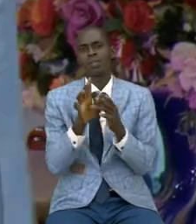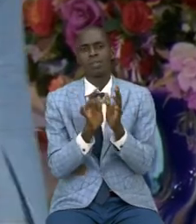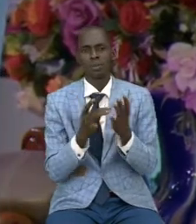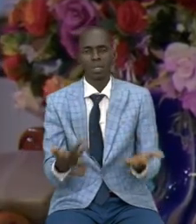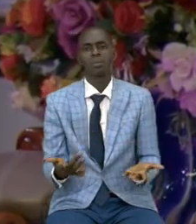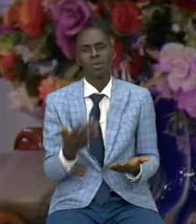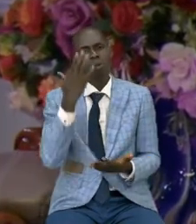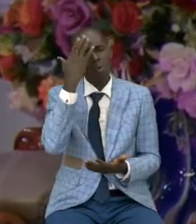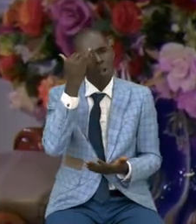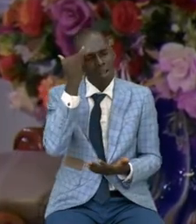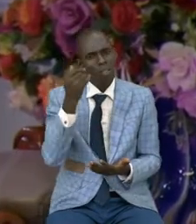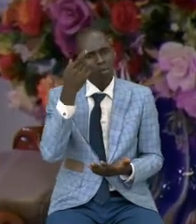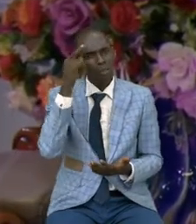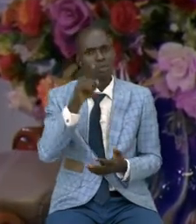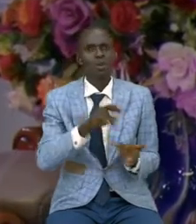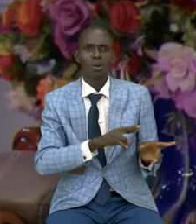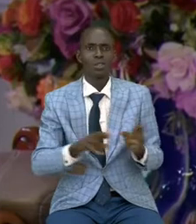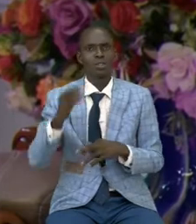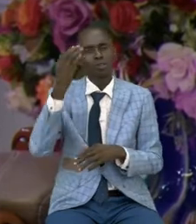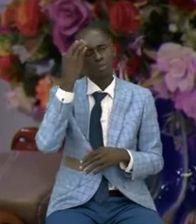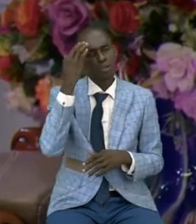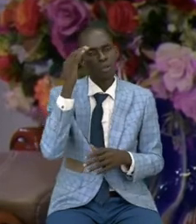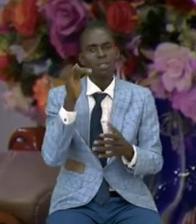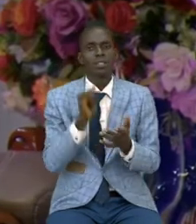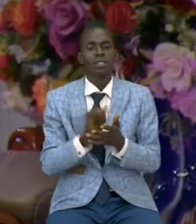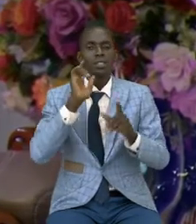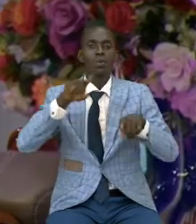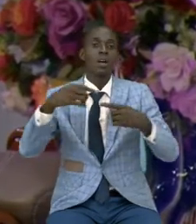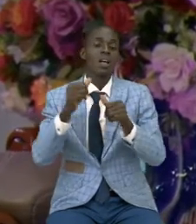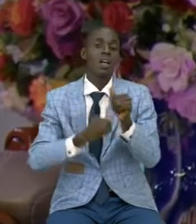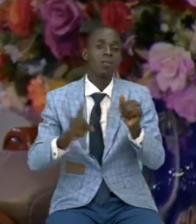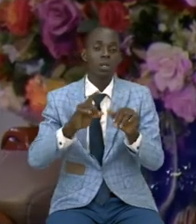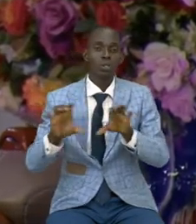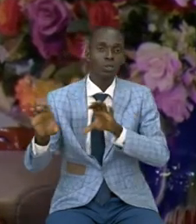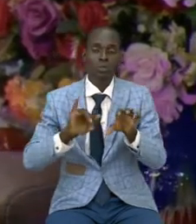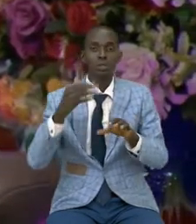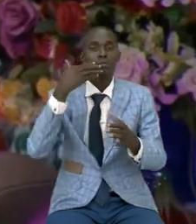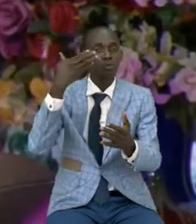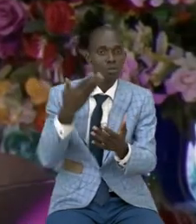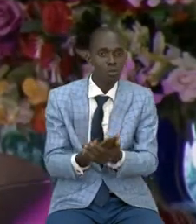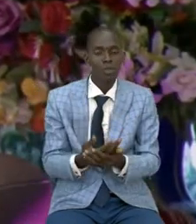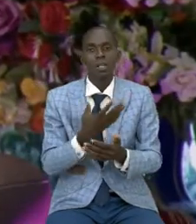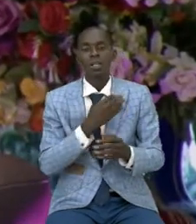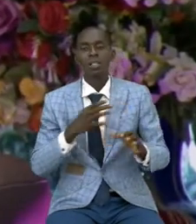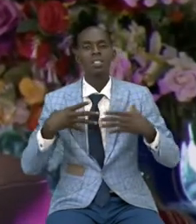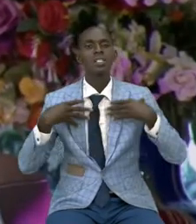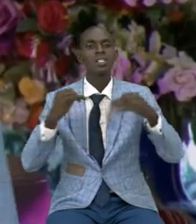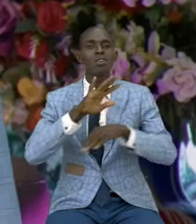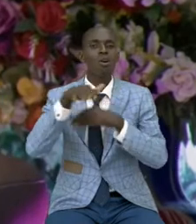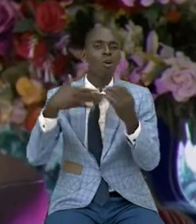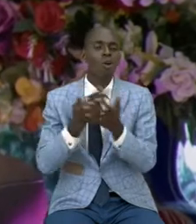because you already know he went about doing good and healing all that were prayers of the